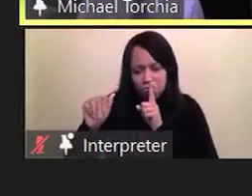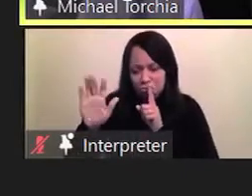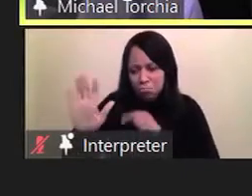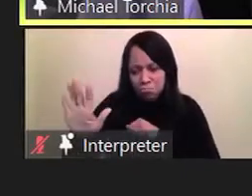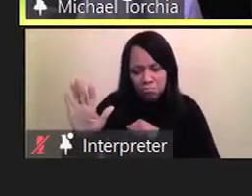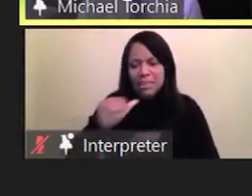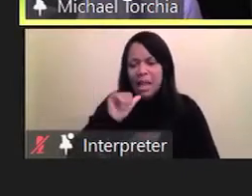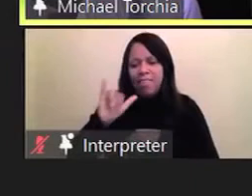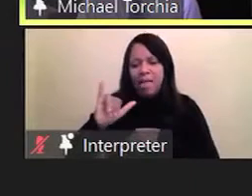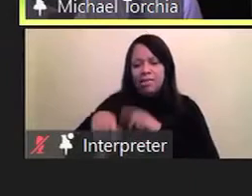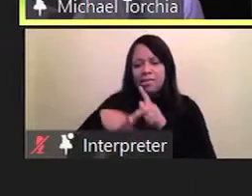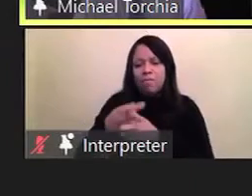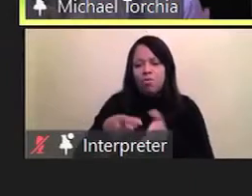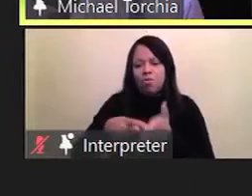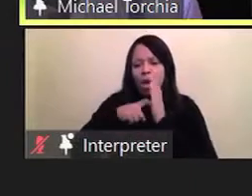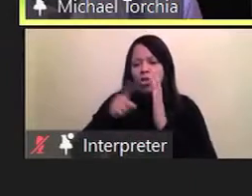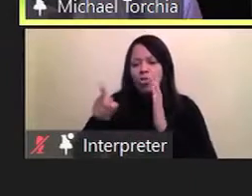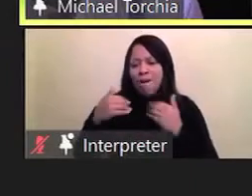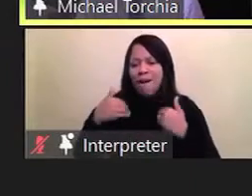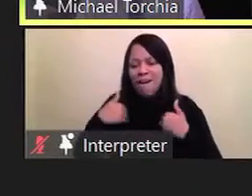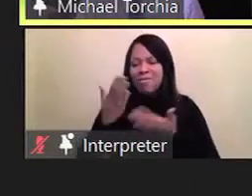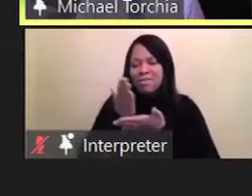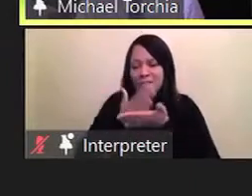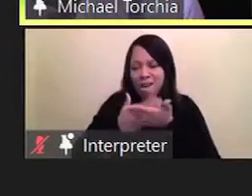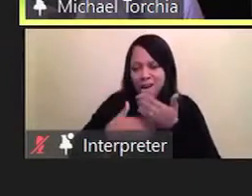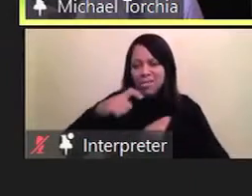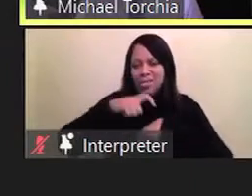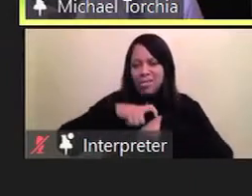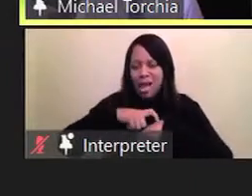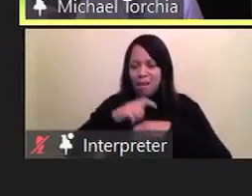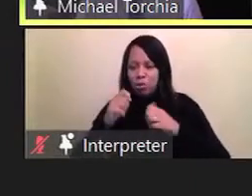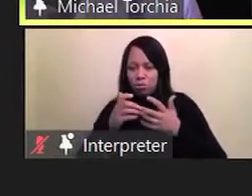You have time to get up and running for the ADA.